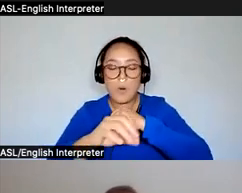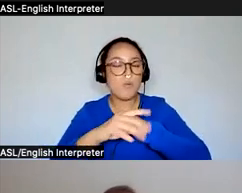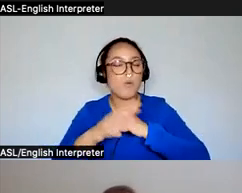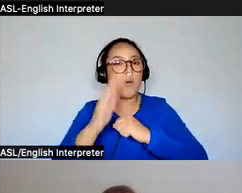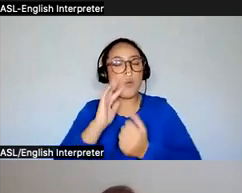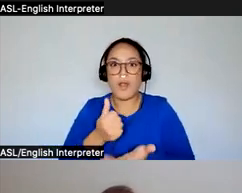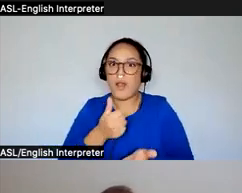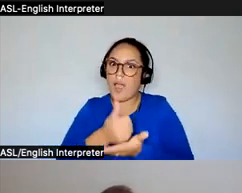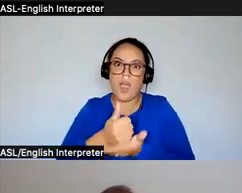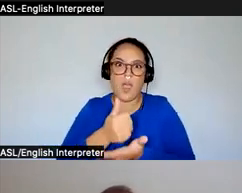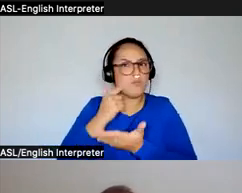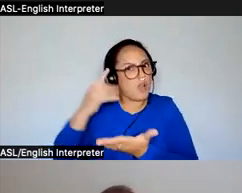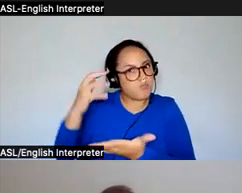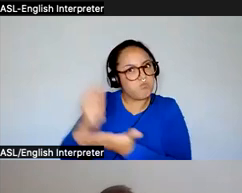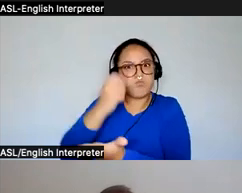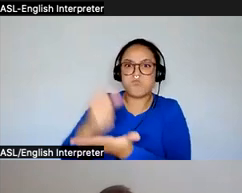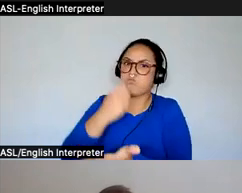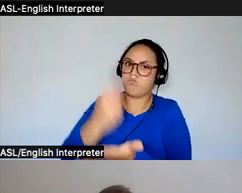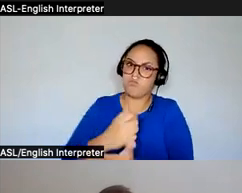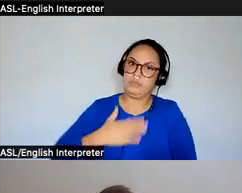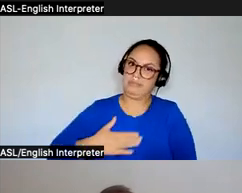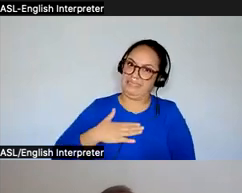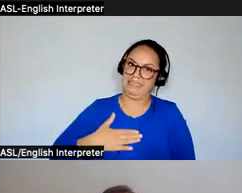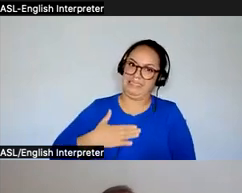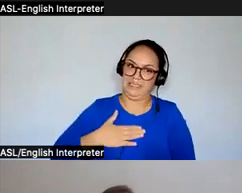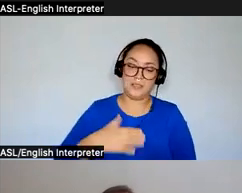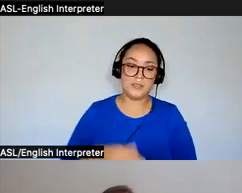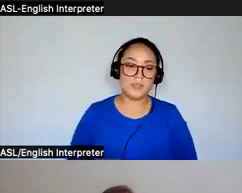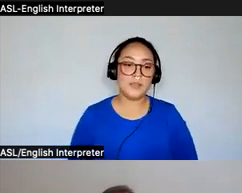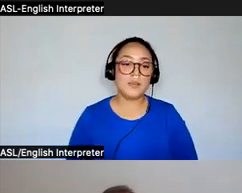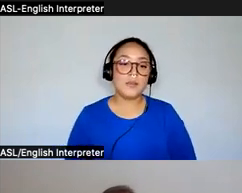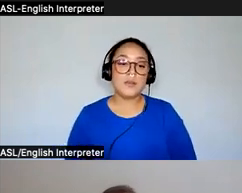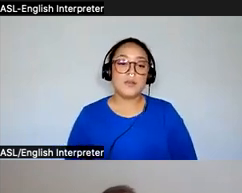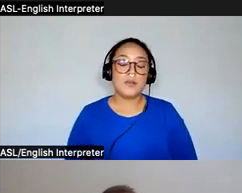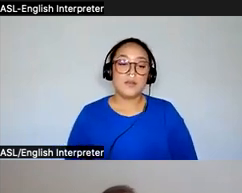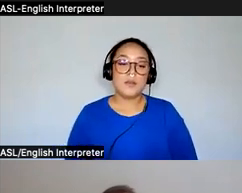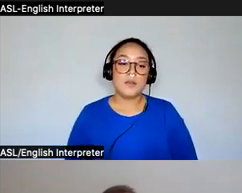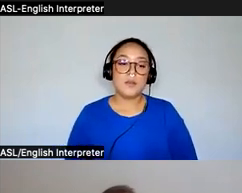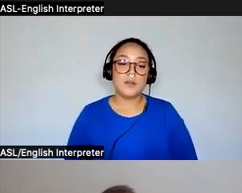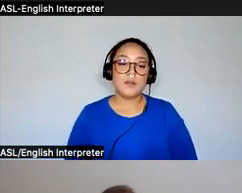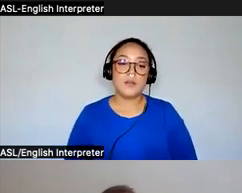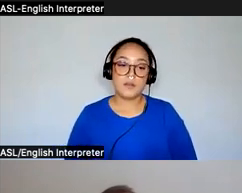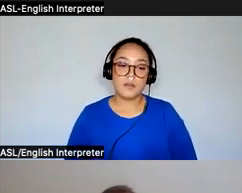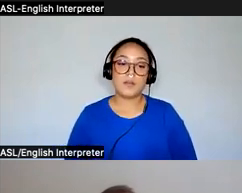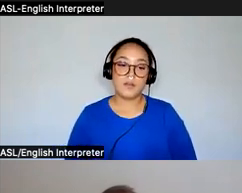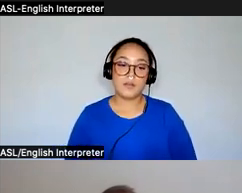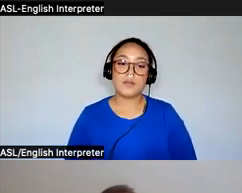In terms of just strictly speaking grants requirement, projects cannot can start no